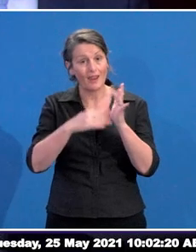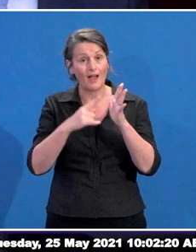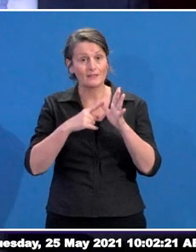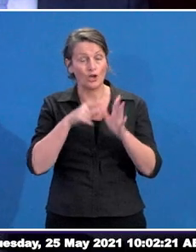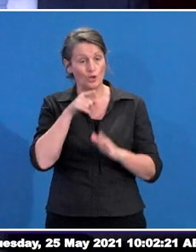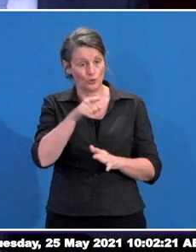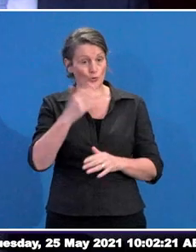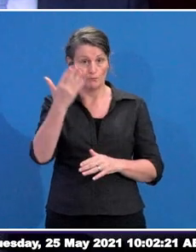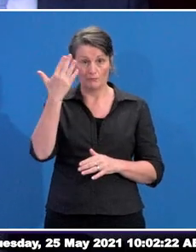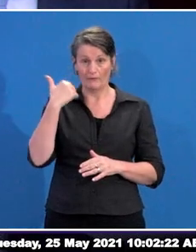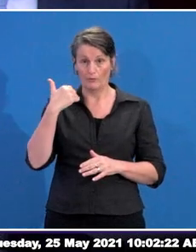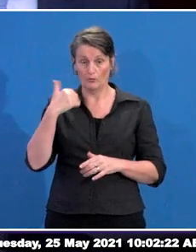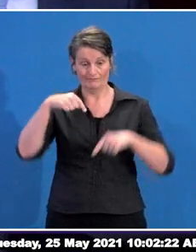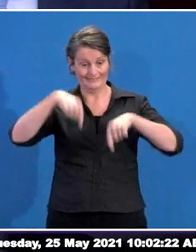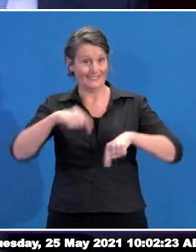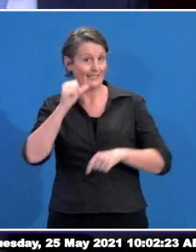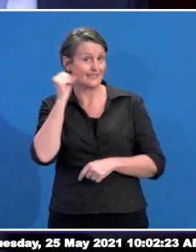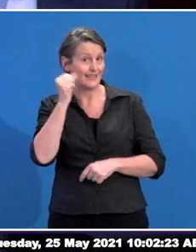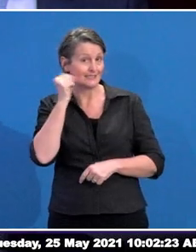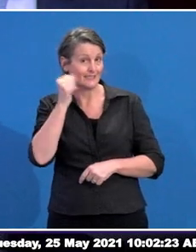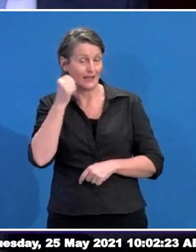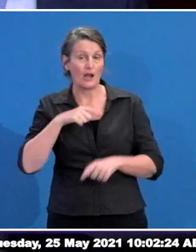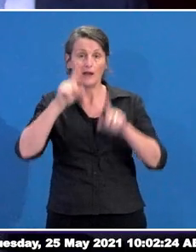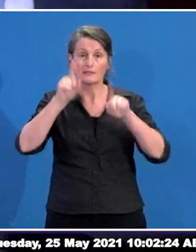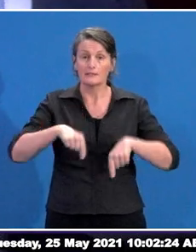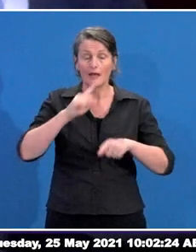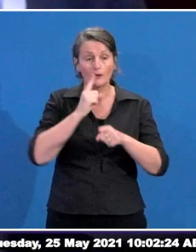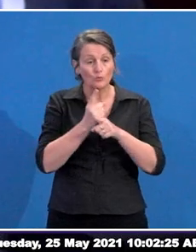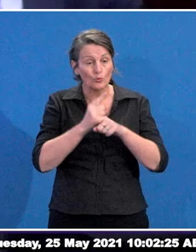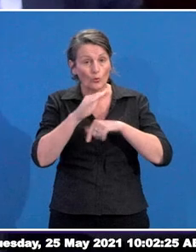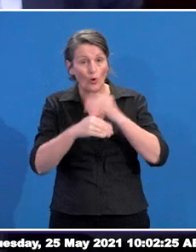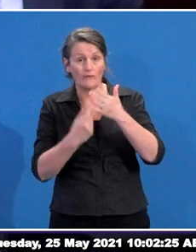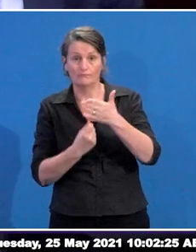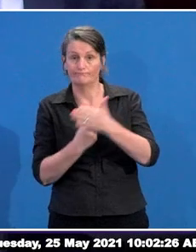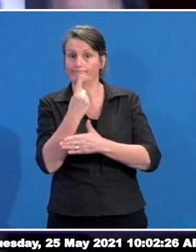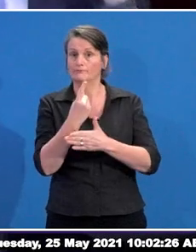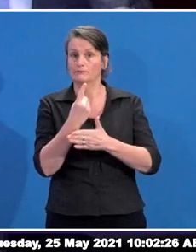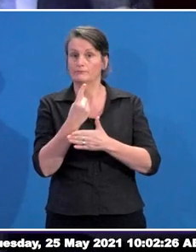some opening remarks to give an overview of the issues that may arise in this hearing. ELIZA: Yes.